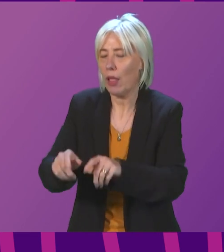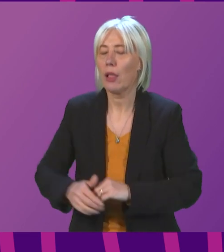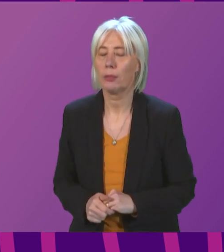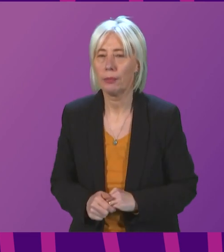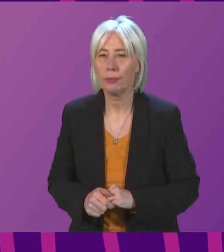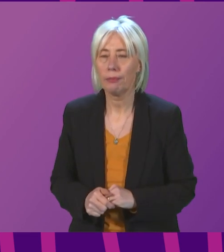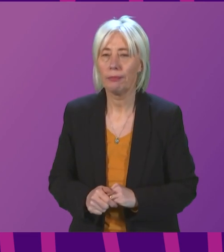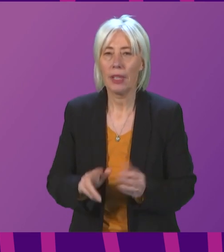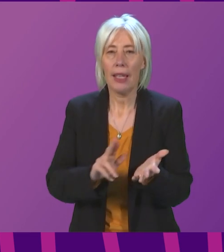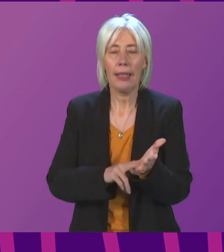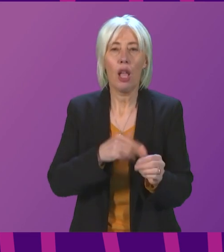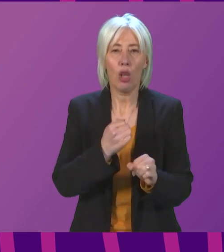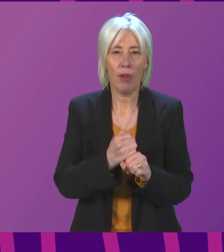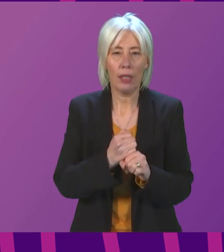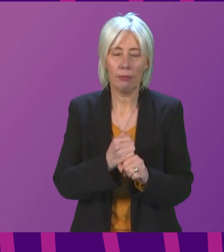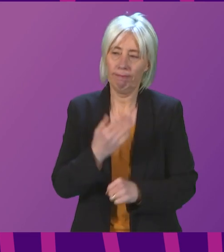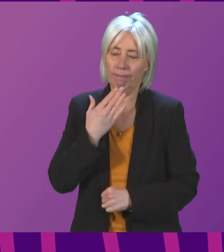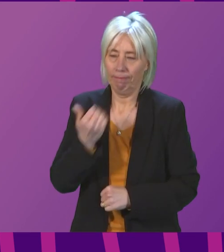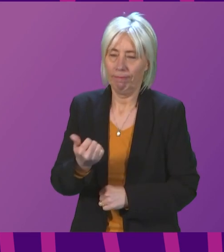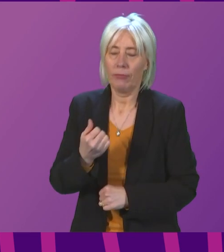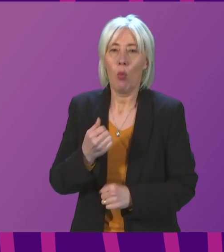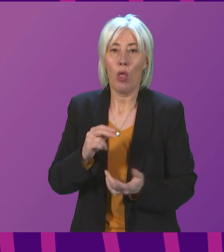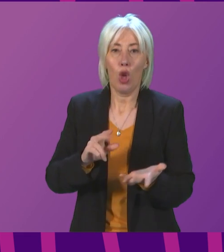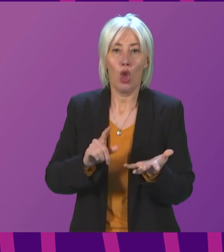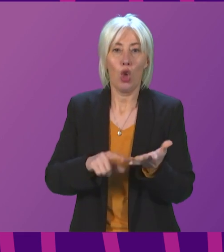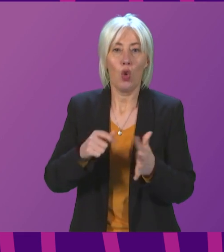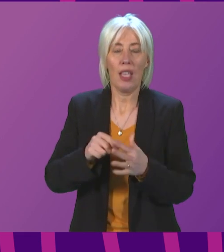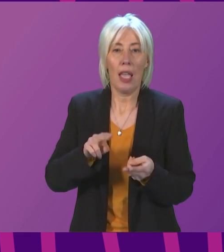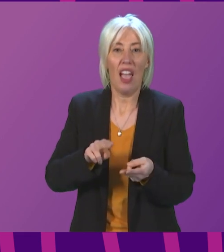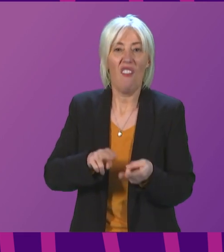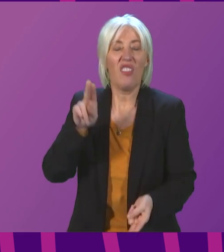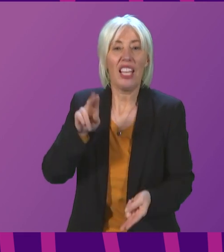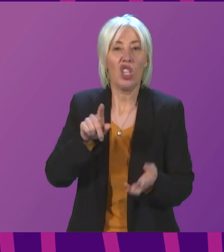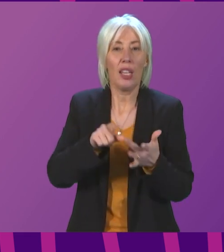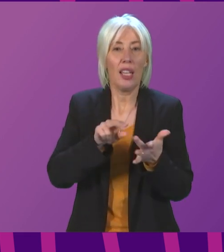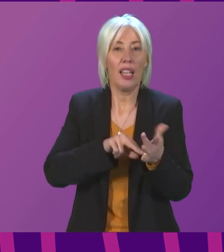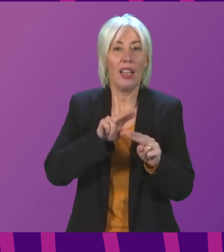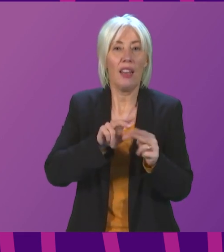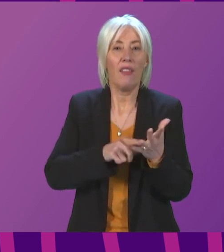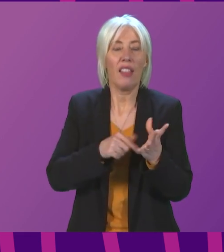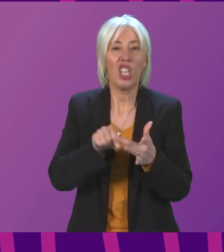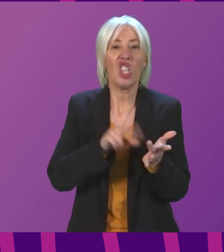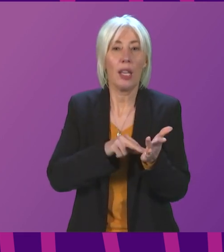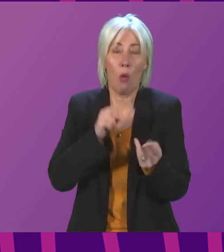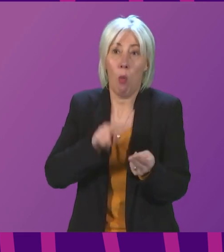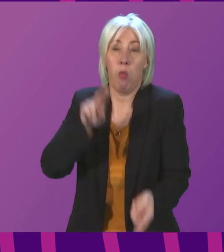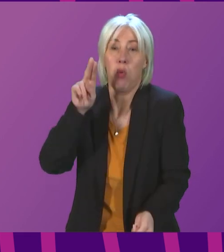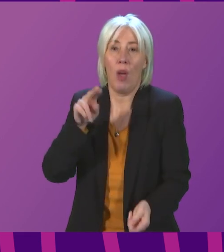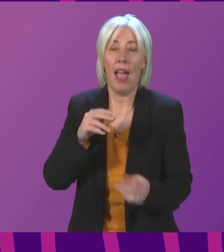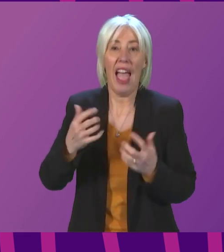United Kingdom inflation is hitting a 30-year high and energy costs for households are spiralling,